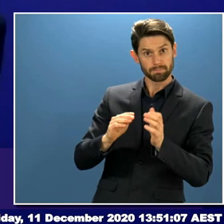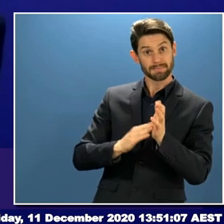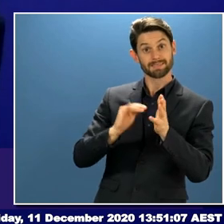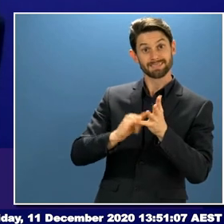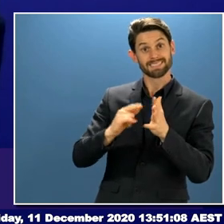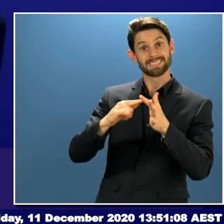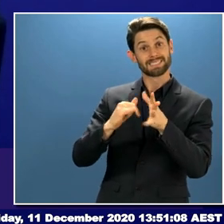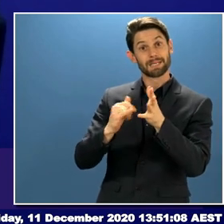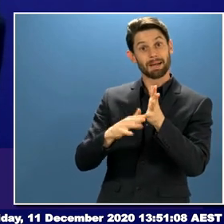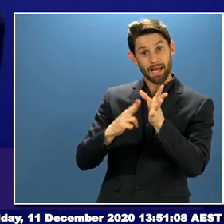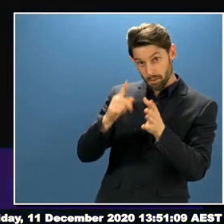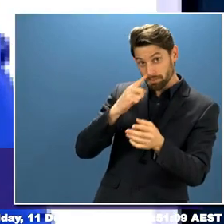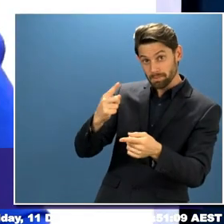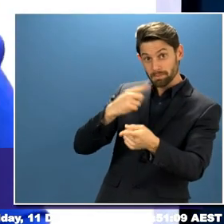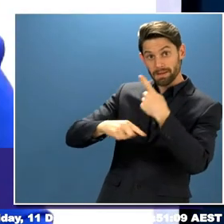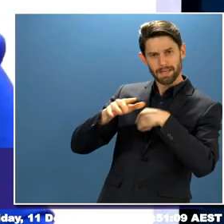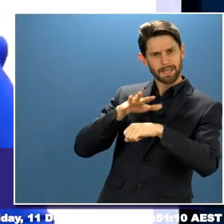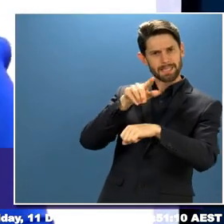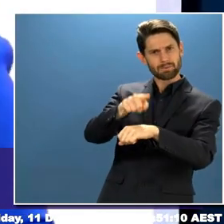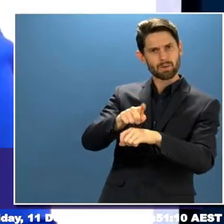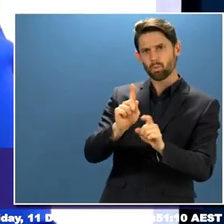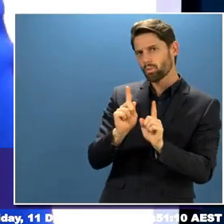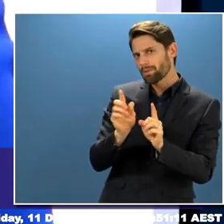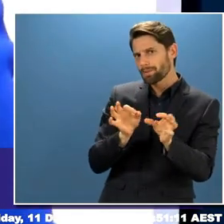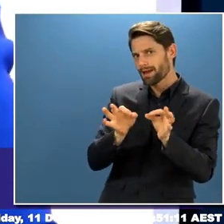on Tuesday next week. Chair, that concludes Public Hearing 9.